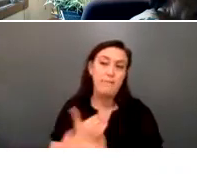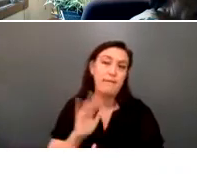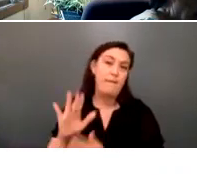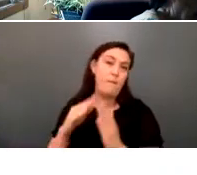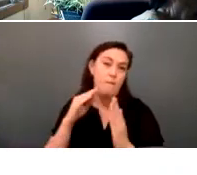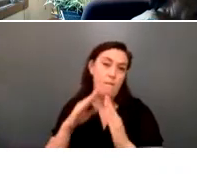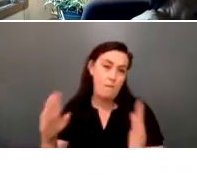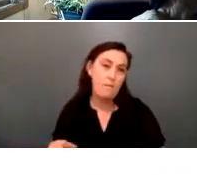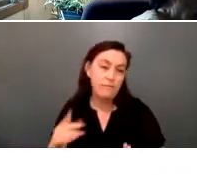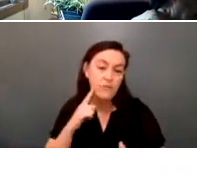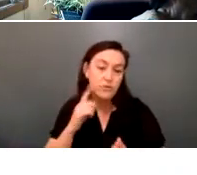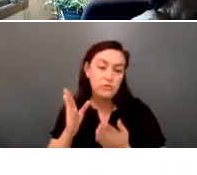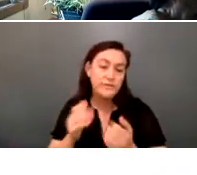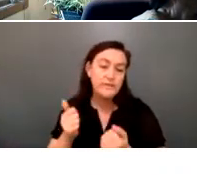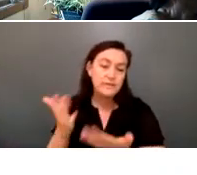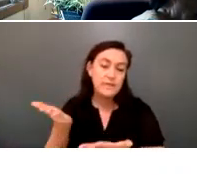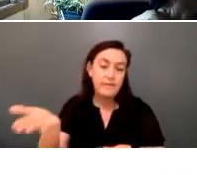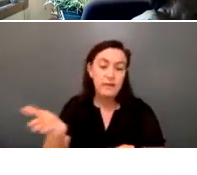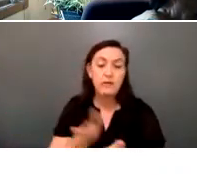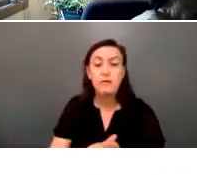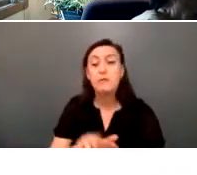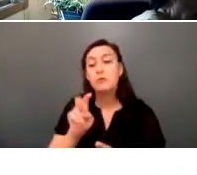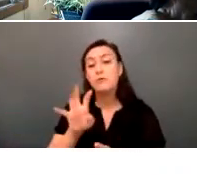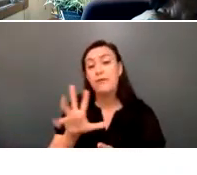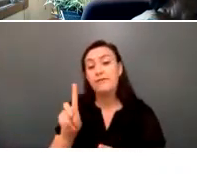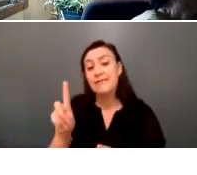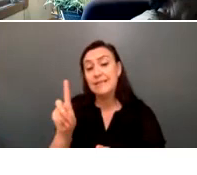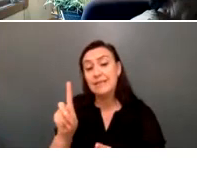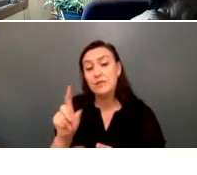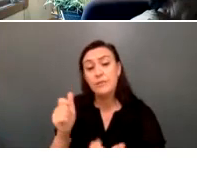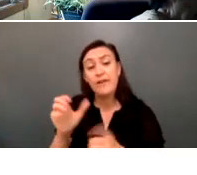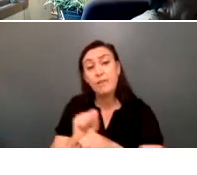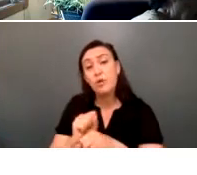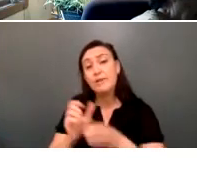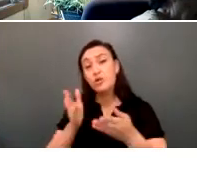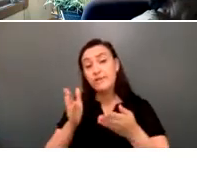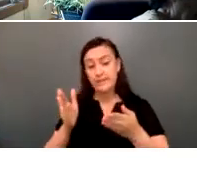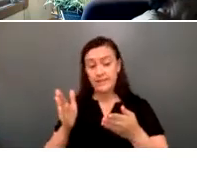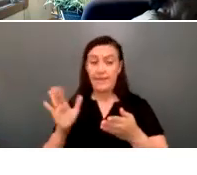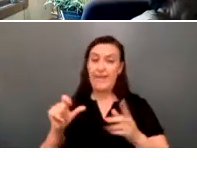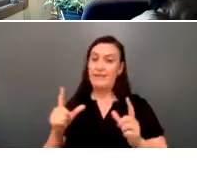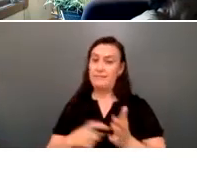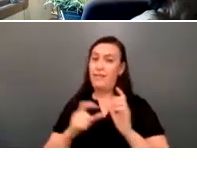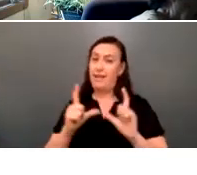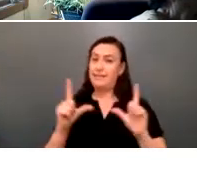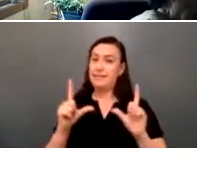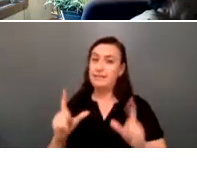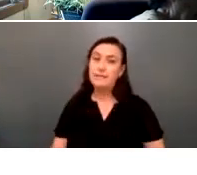the 245D though to provide employment services that is a licensed service to provide employment services and Ryan,